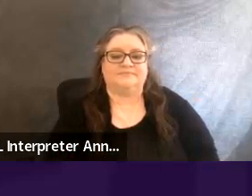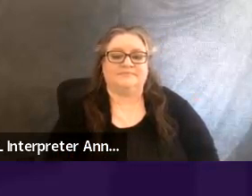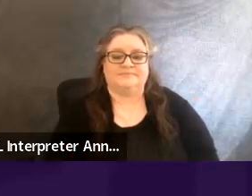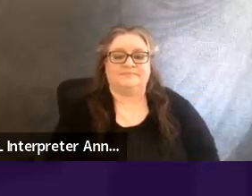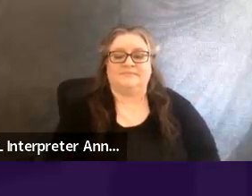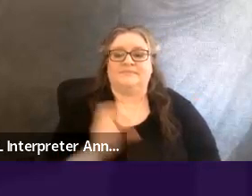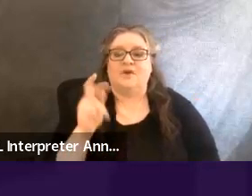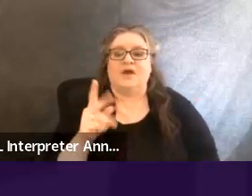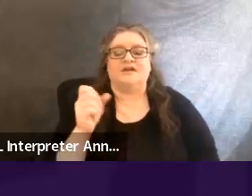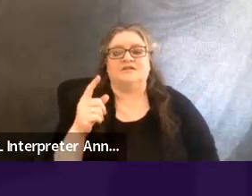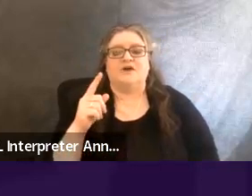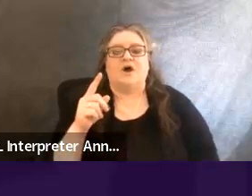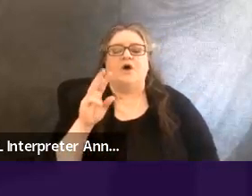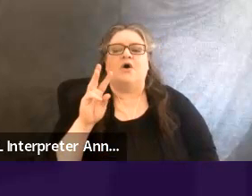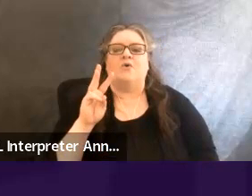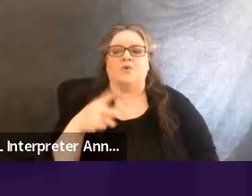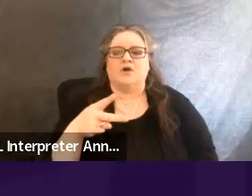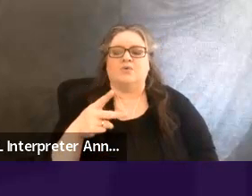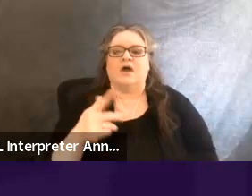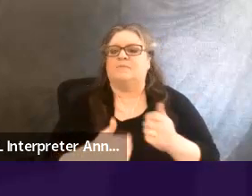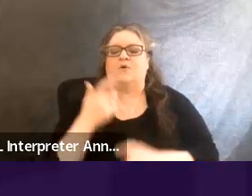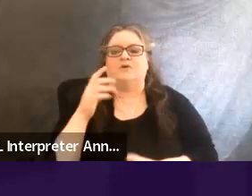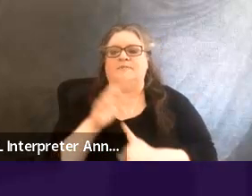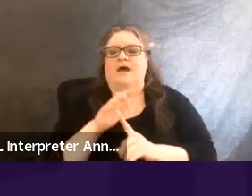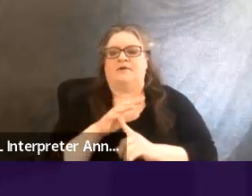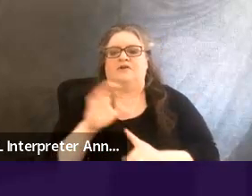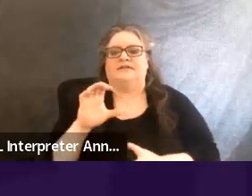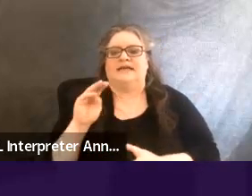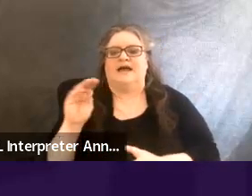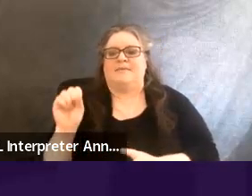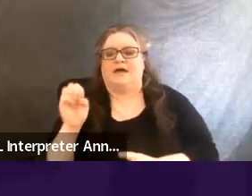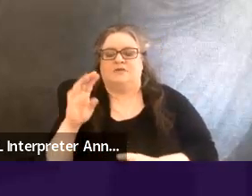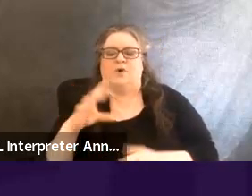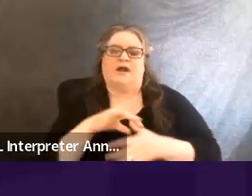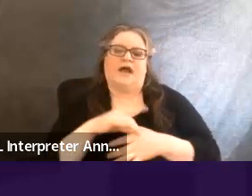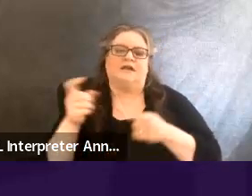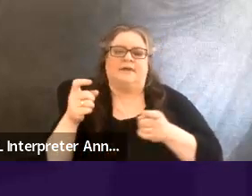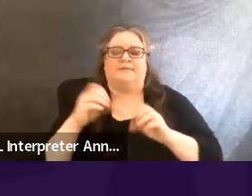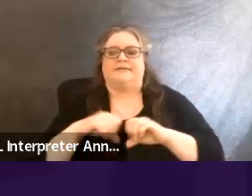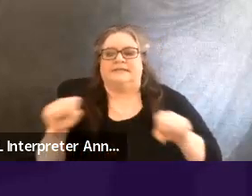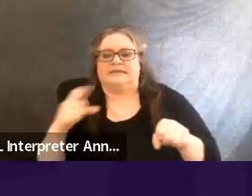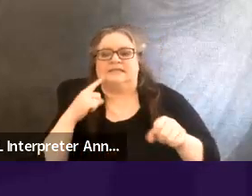Okay, so, WordPress is the most popular CMS or content management system available today.